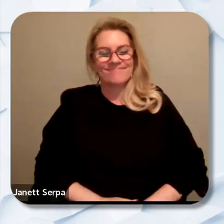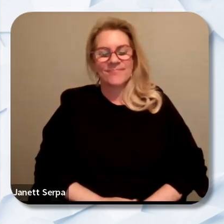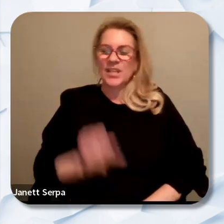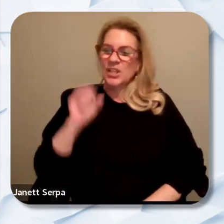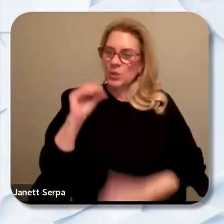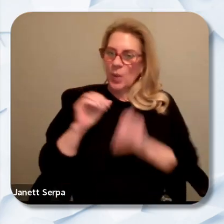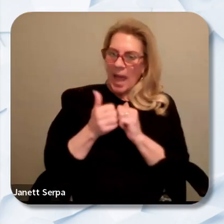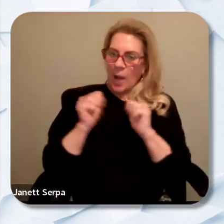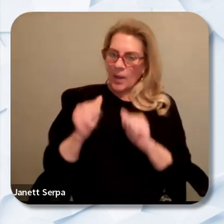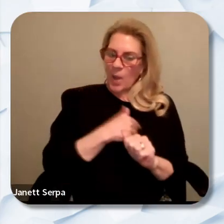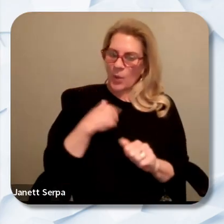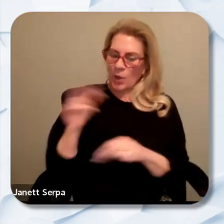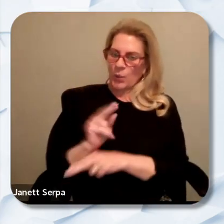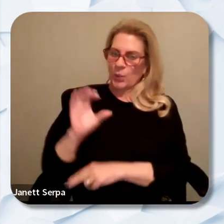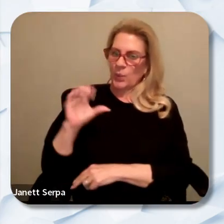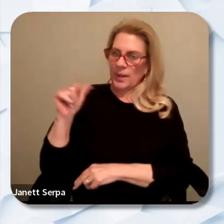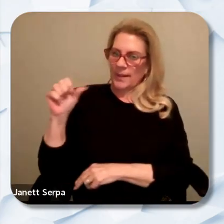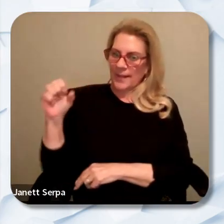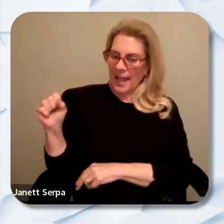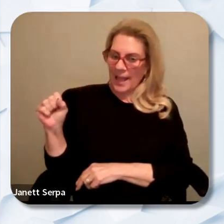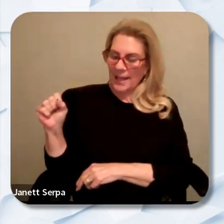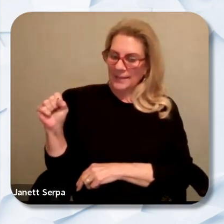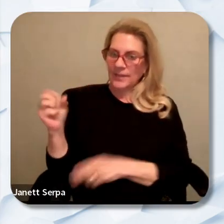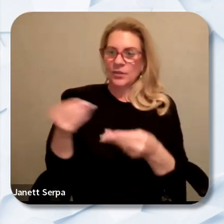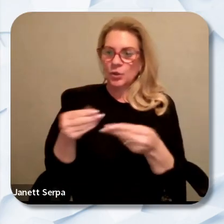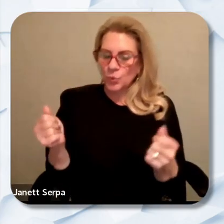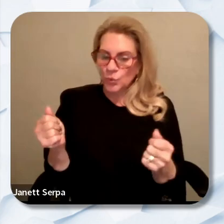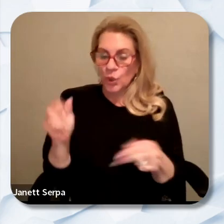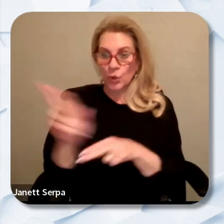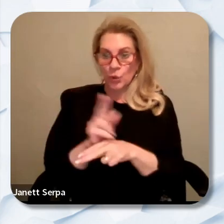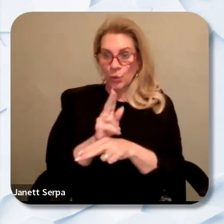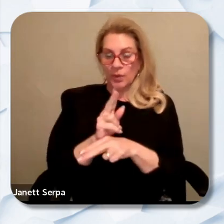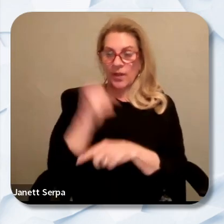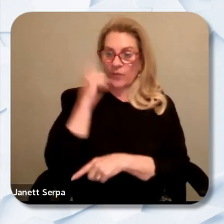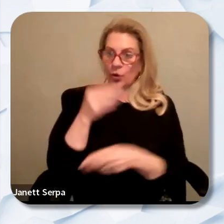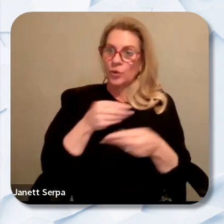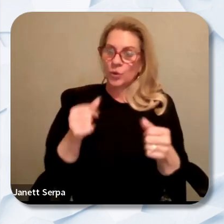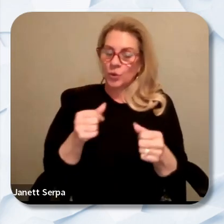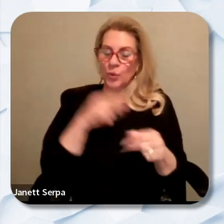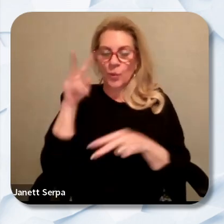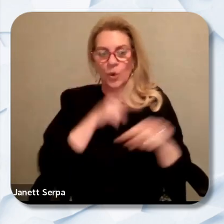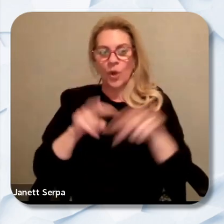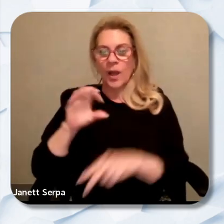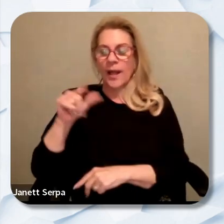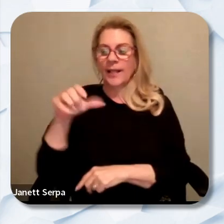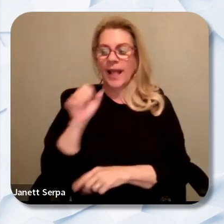might we use CLASS as a solution? Using CLASS as a solution we would look at CLASS directs our focus